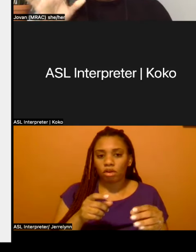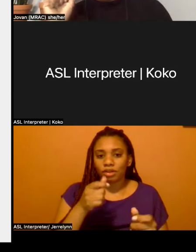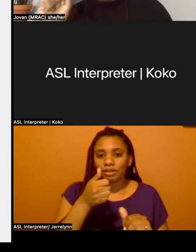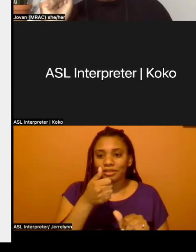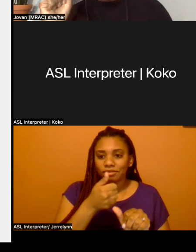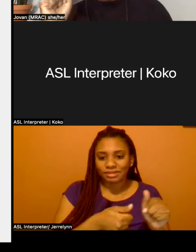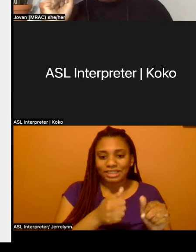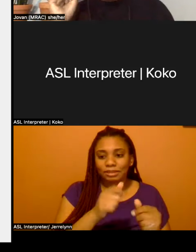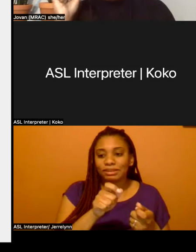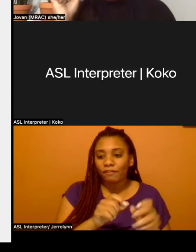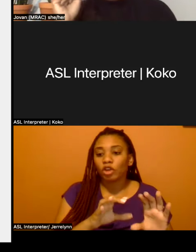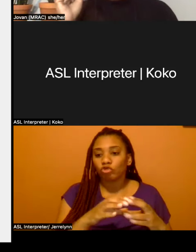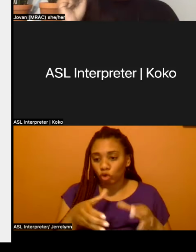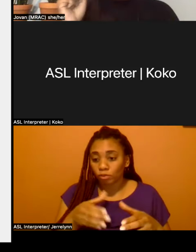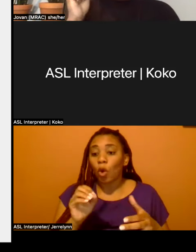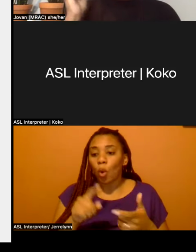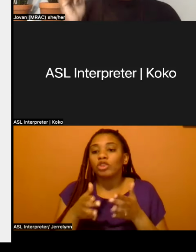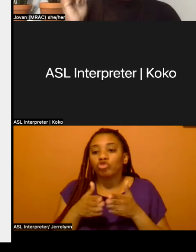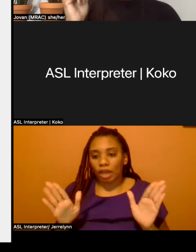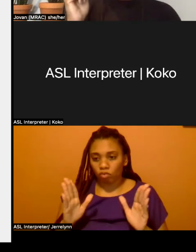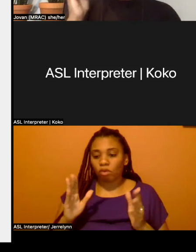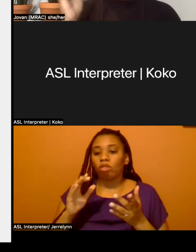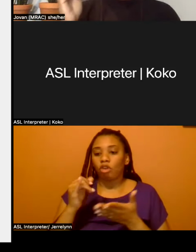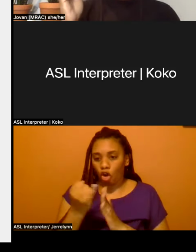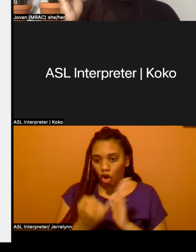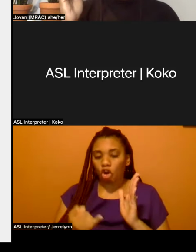all submissions. Then if your submission